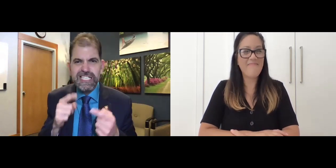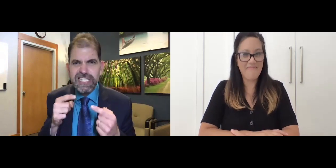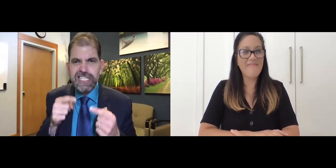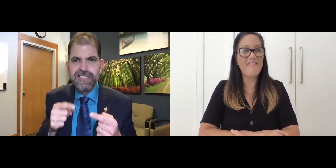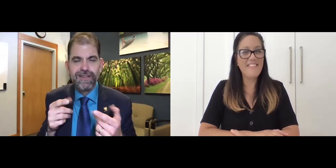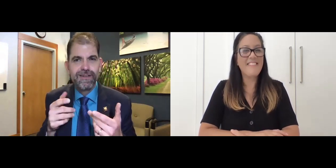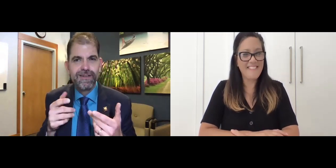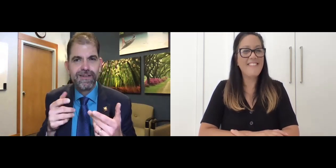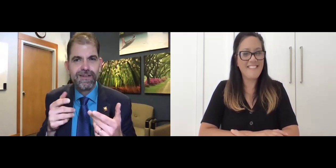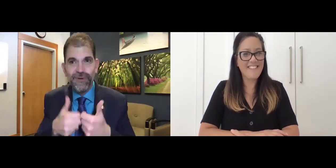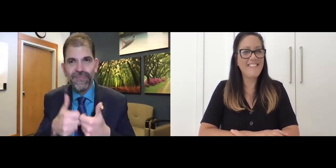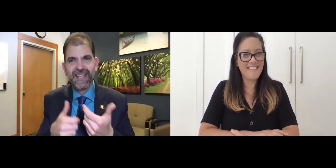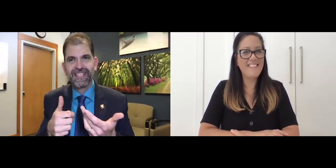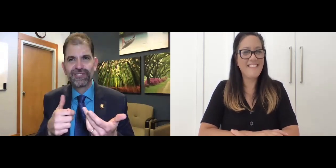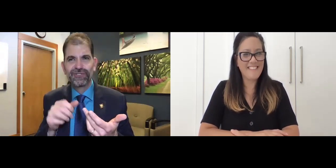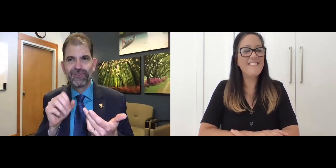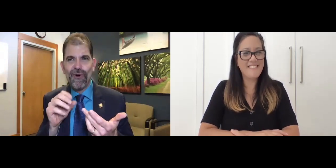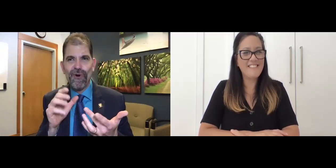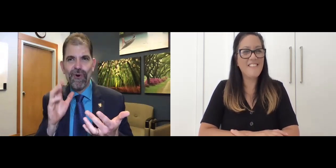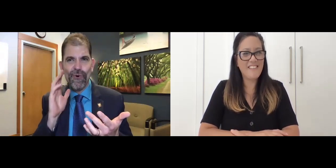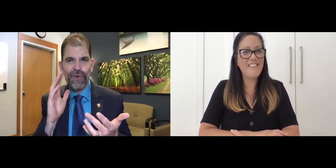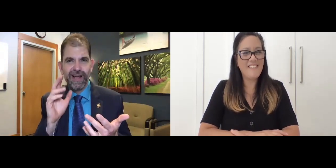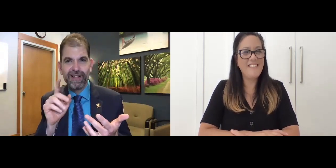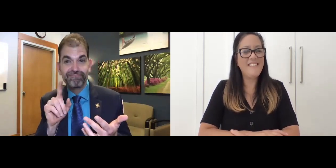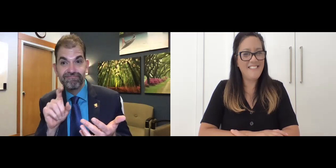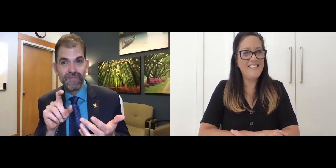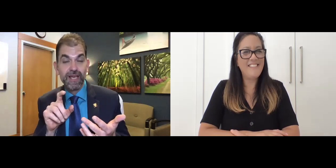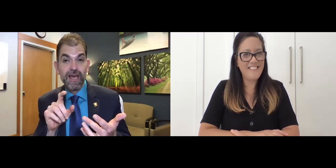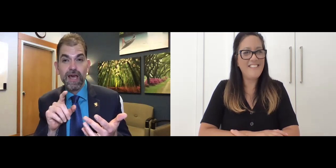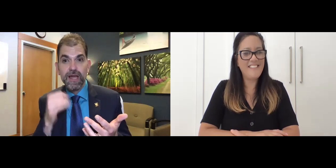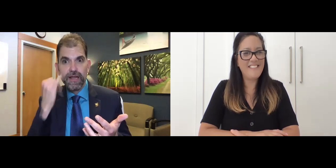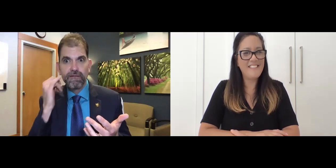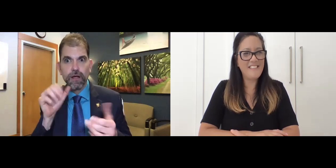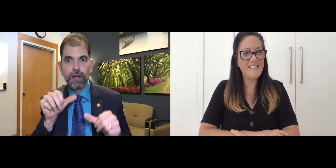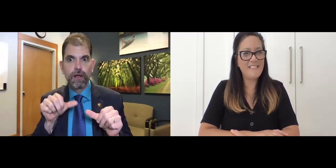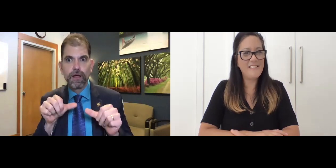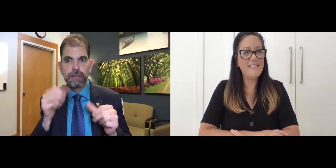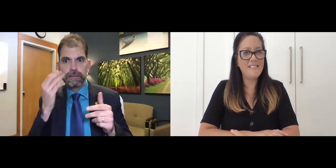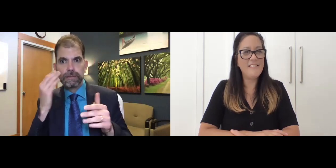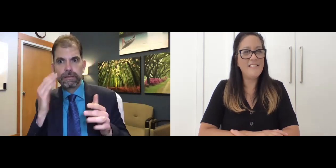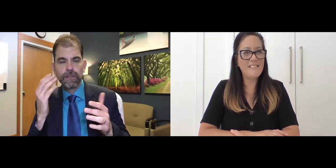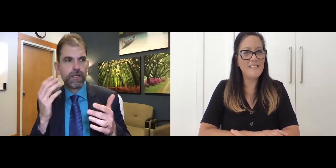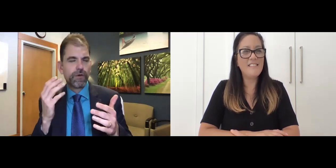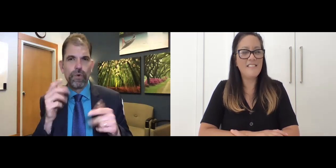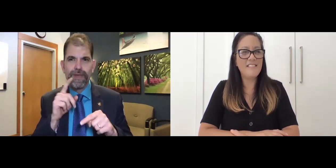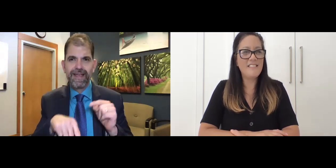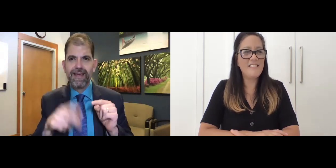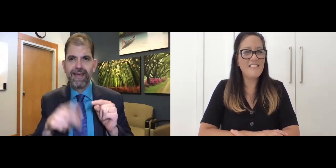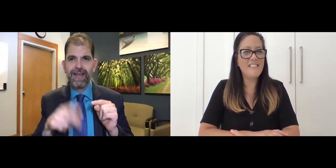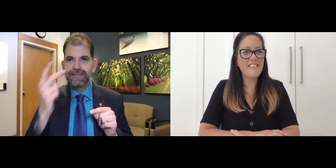the insurance company hangs up on the phone call because it seems unusual or odd to them. So if you see a lot of ambivalence on